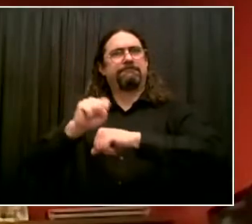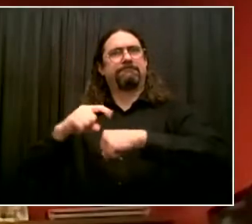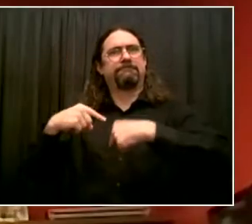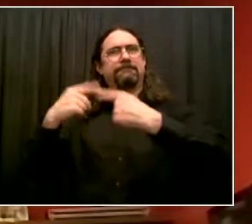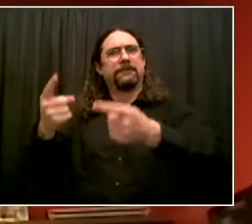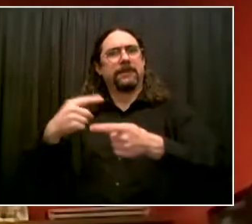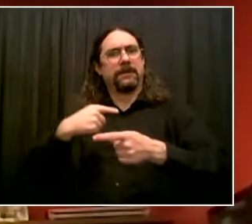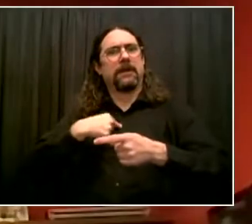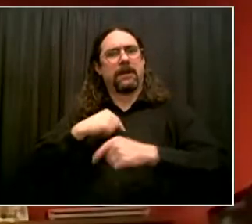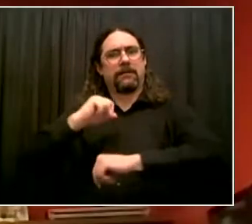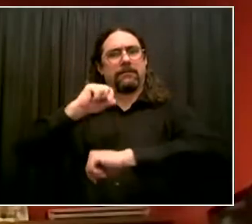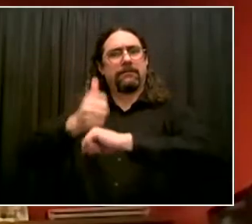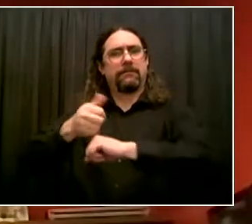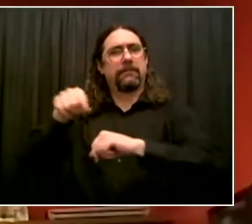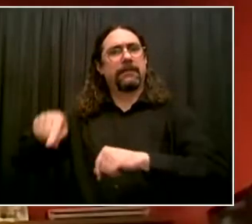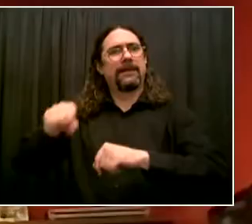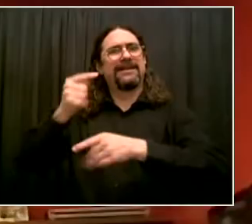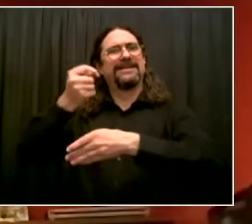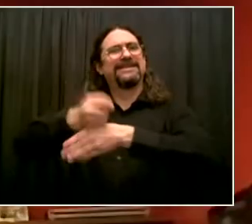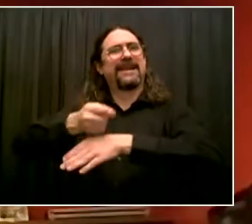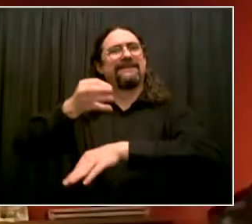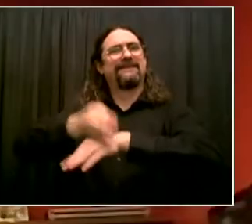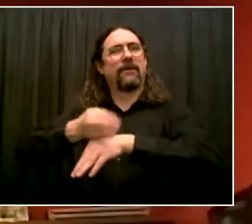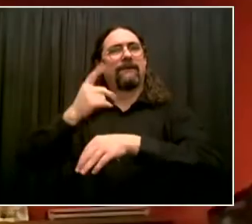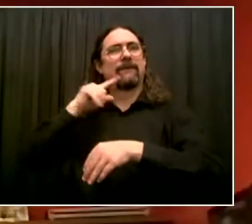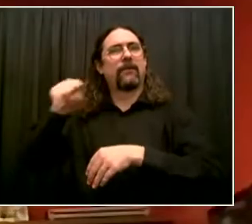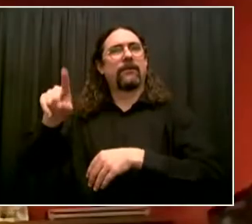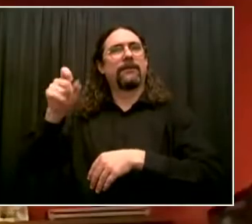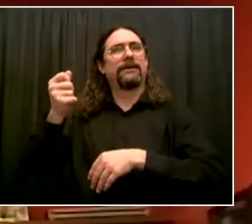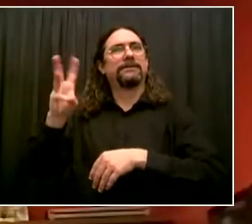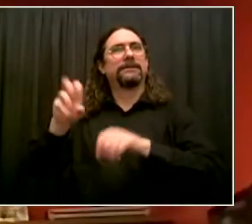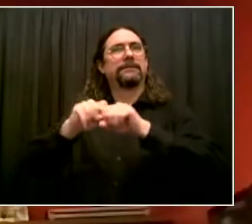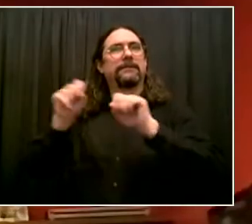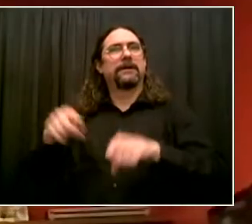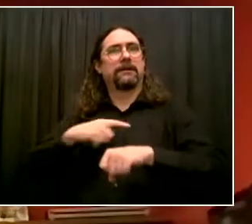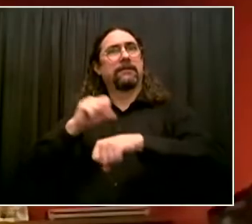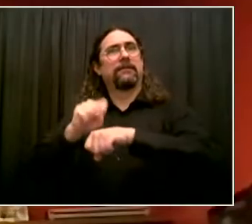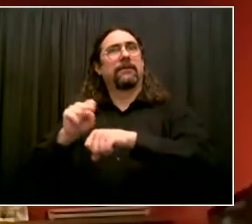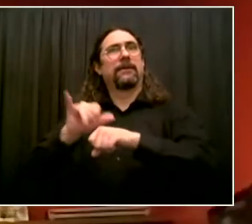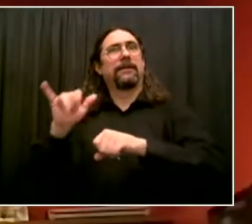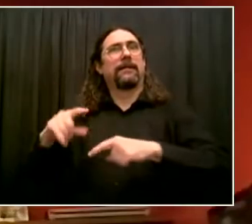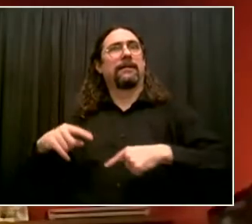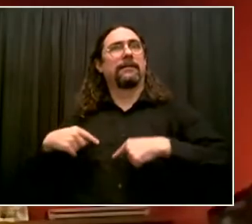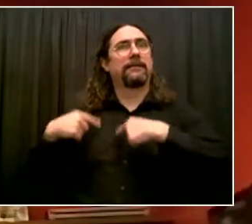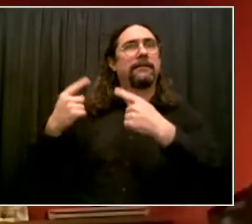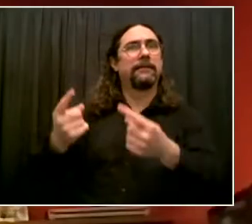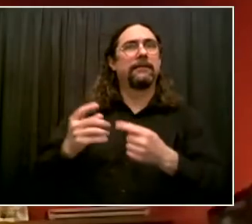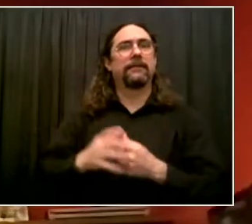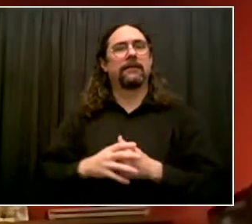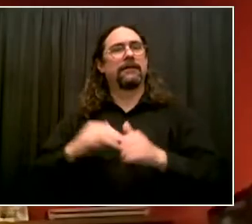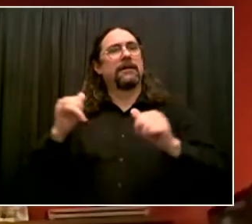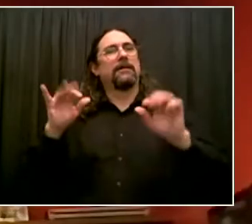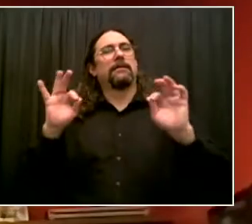CREATED THE 116TH PRECINCT TASK FORCE AND WE'VE BEEN WORKING ON